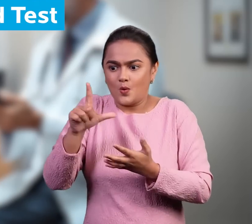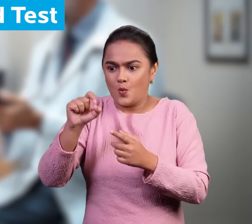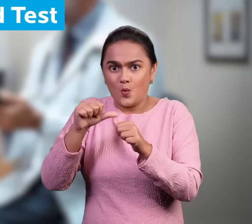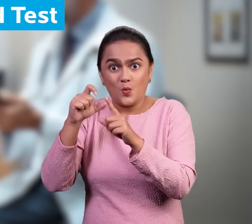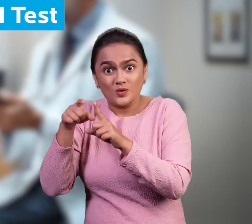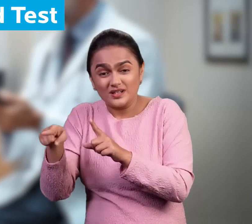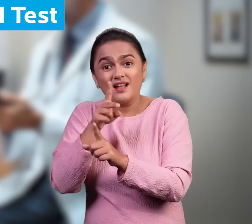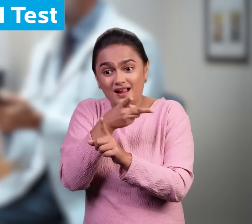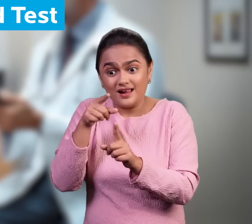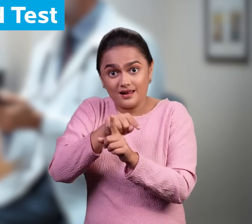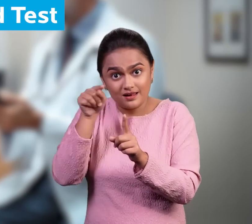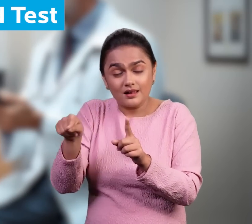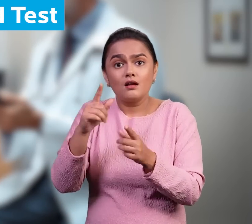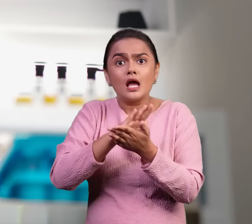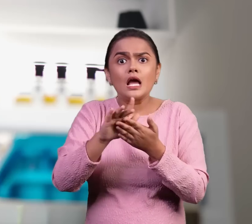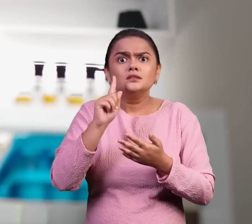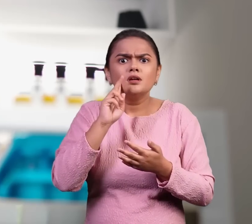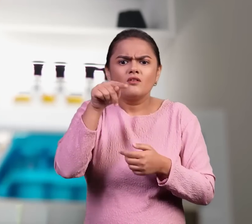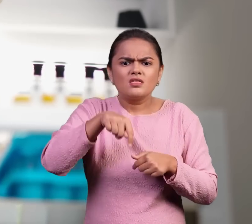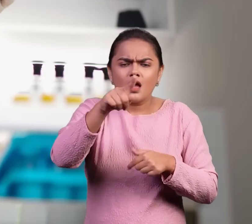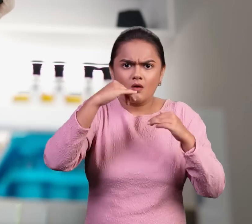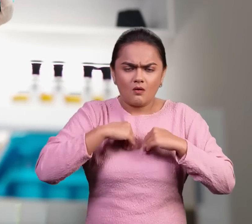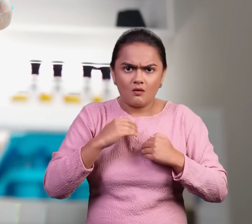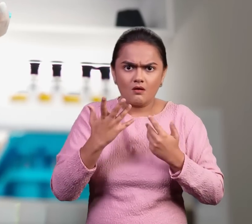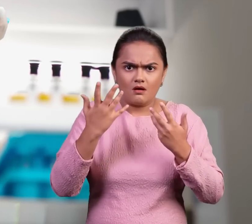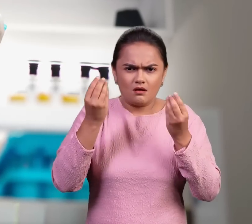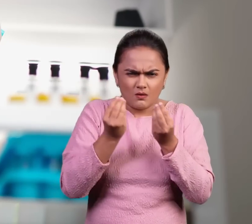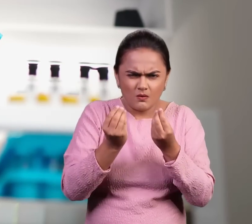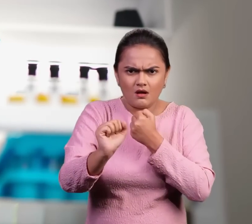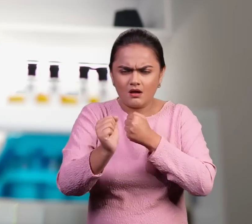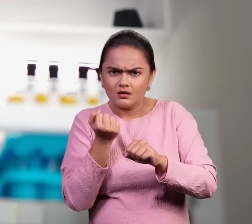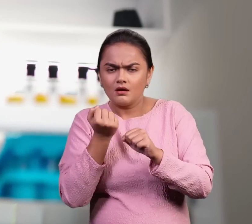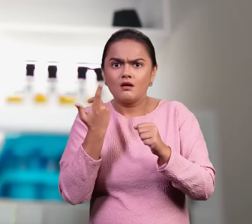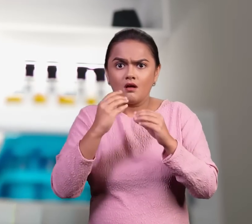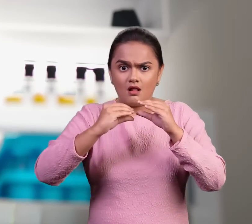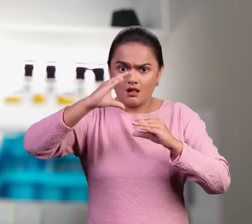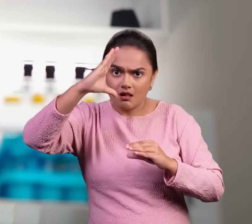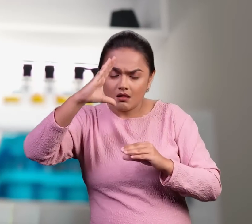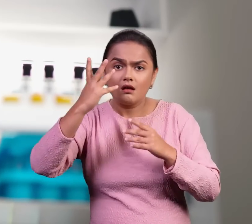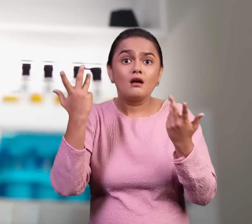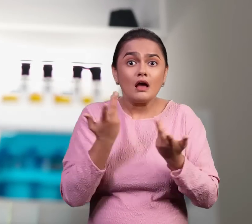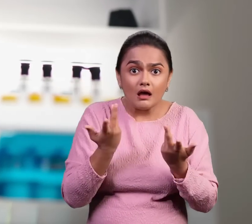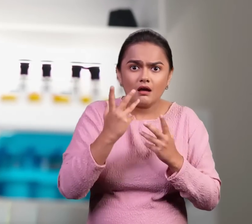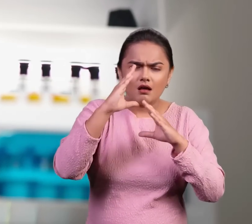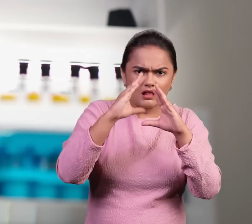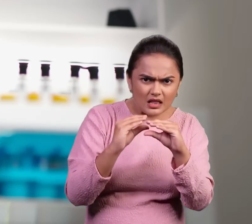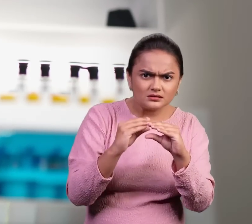These tests will indicate the amount of HIV in your body.